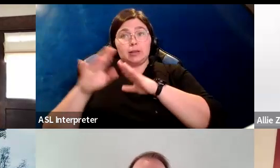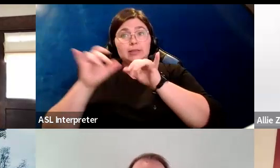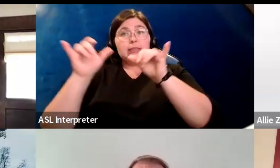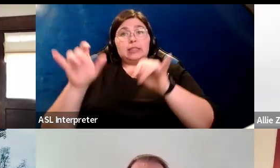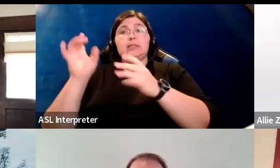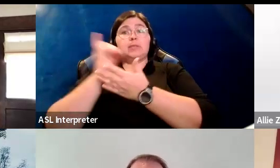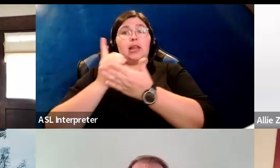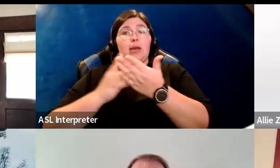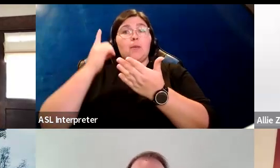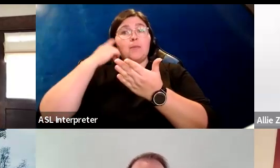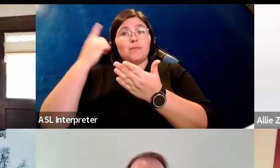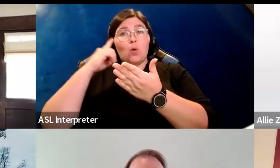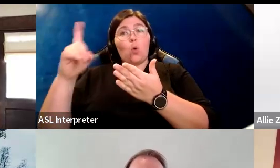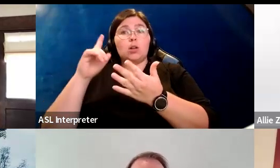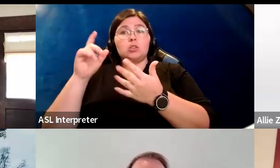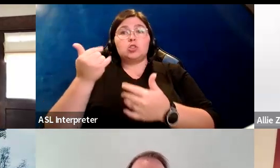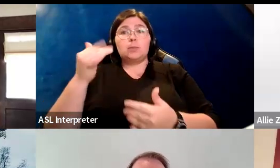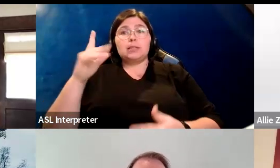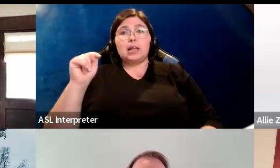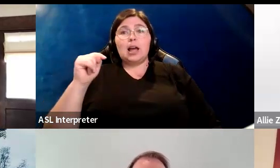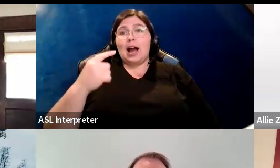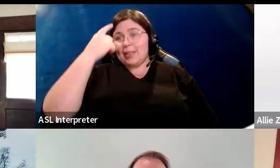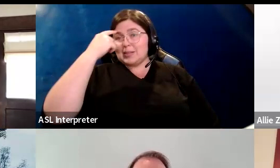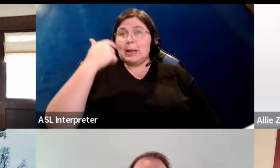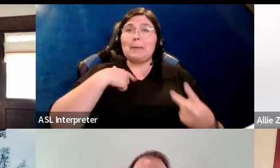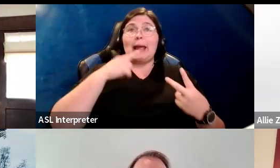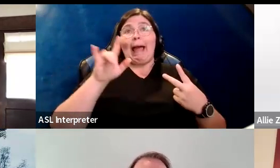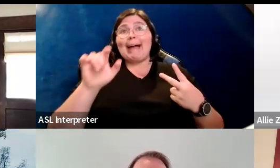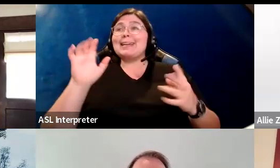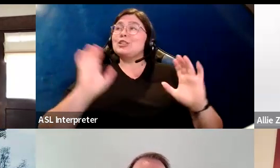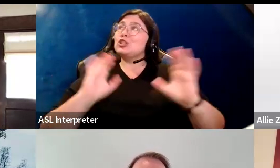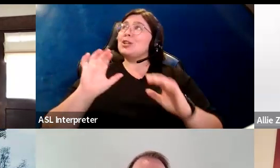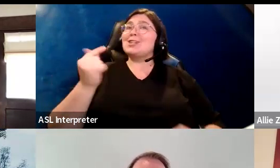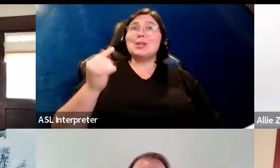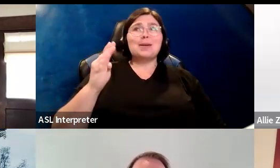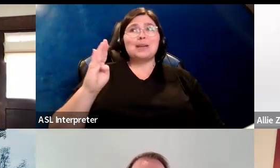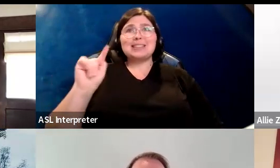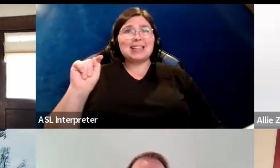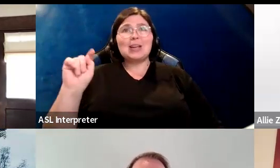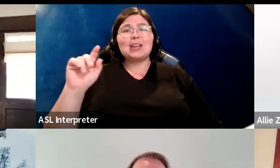going to be just me and Allie and ChatGPT, but it's actually created a group of people